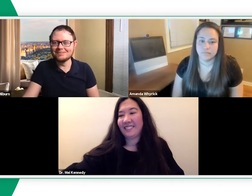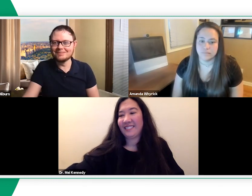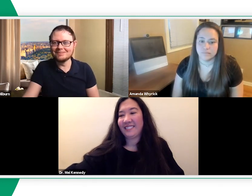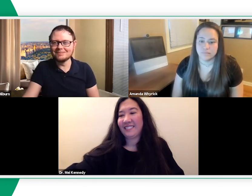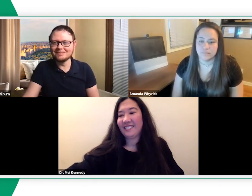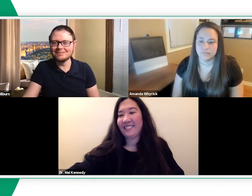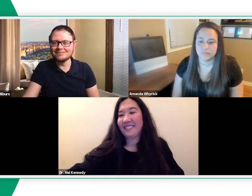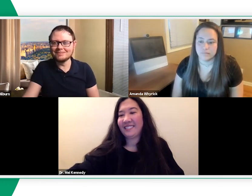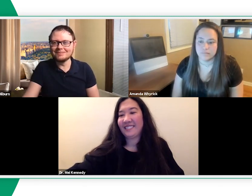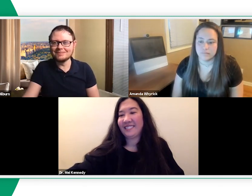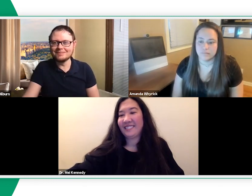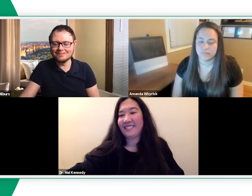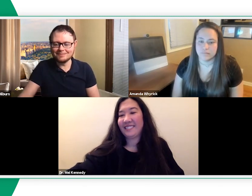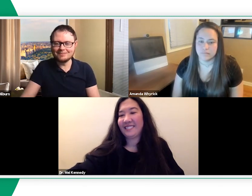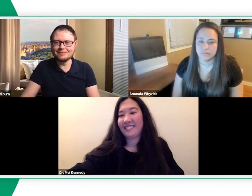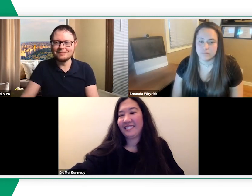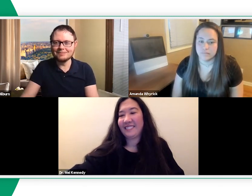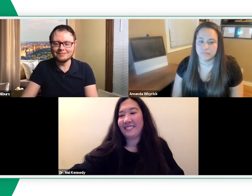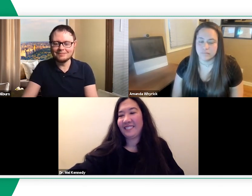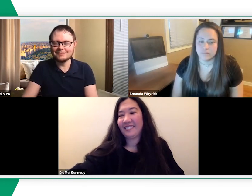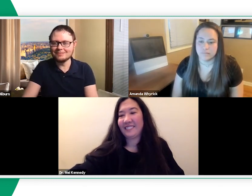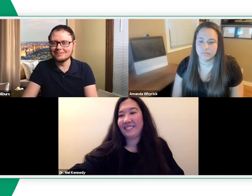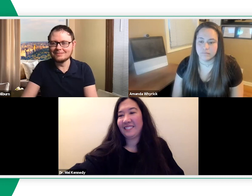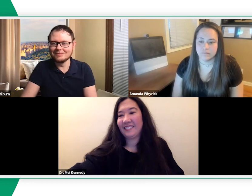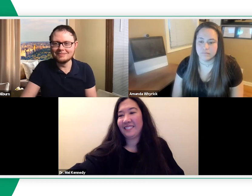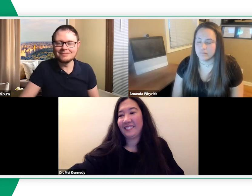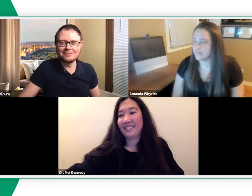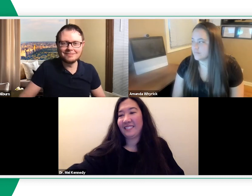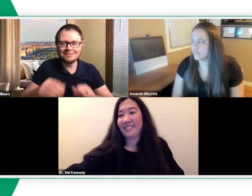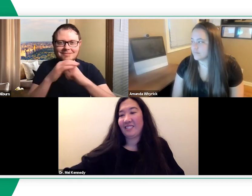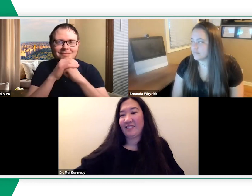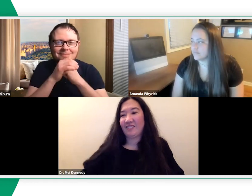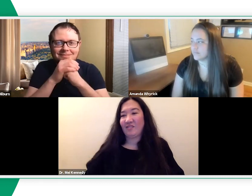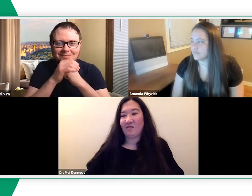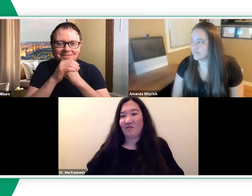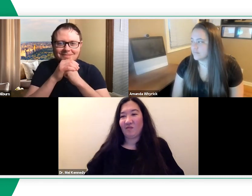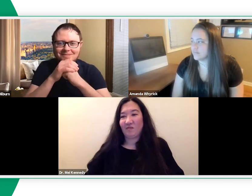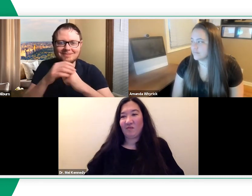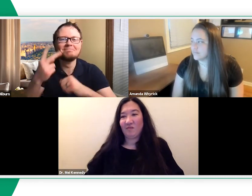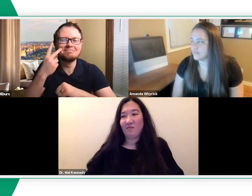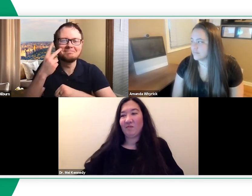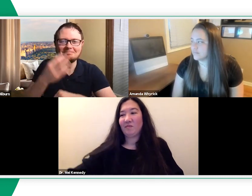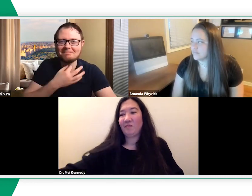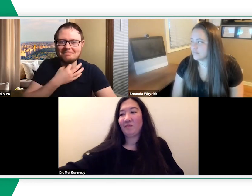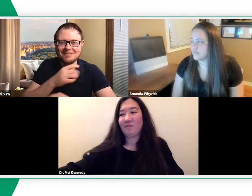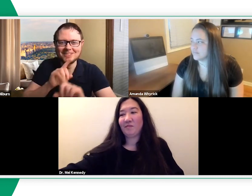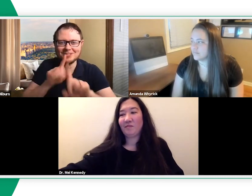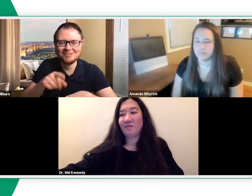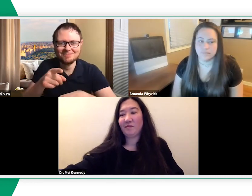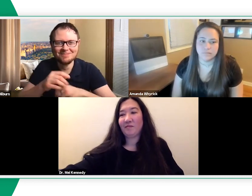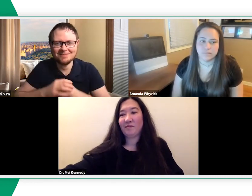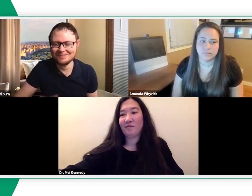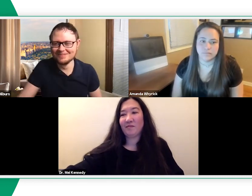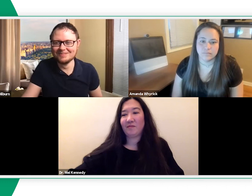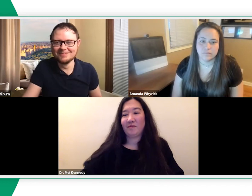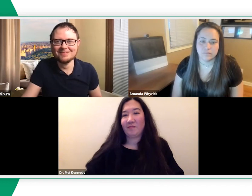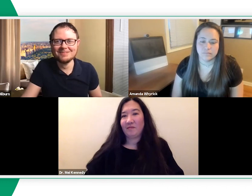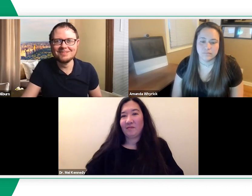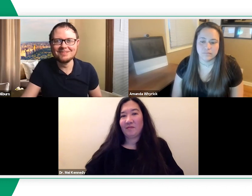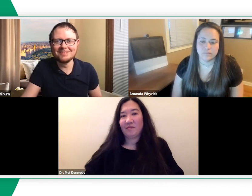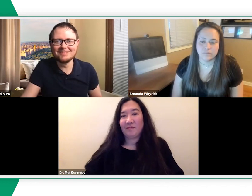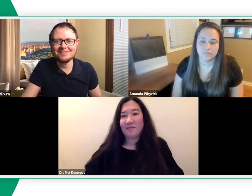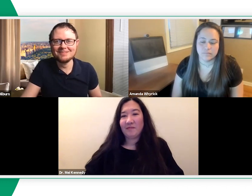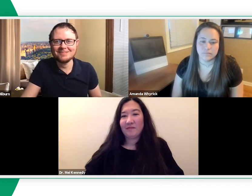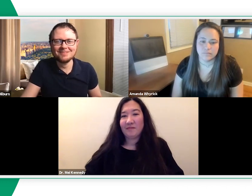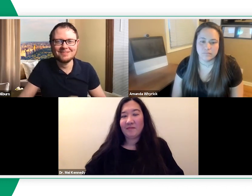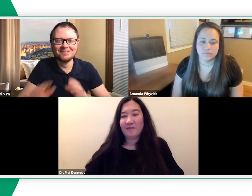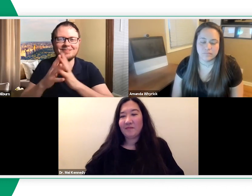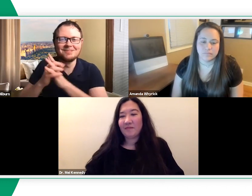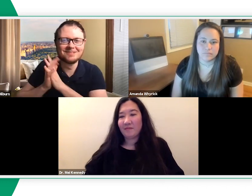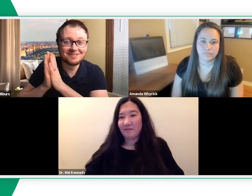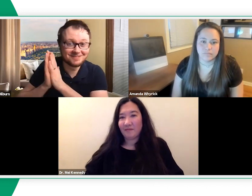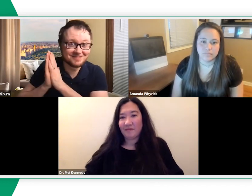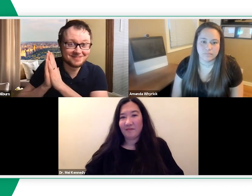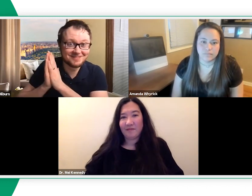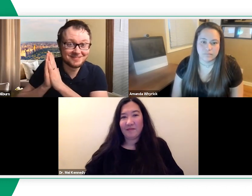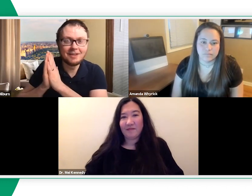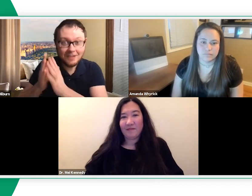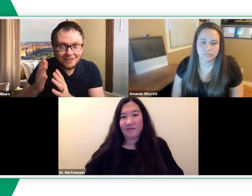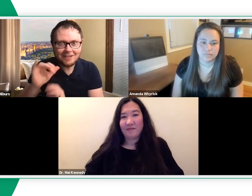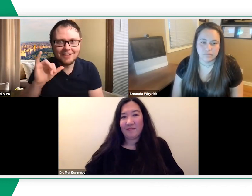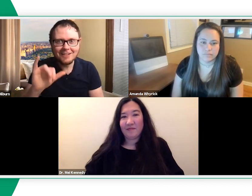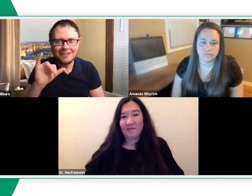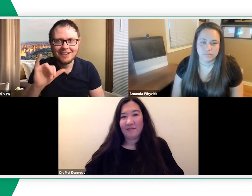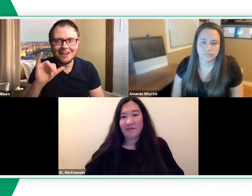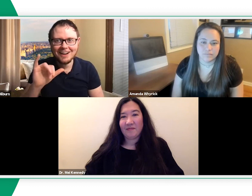You have to answer! I'm so curious as to what everybody had to